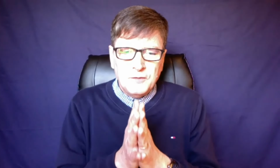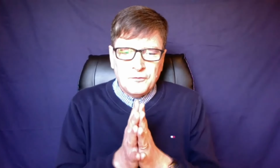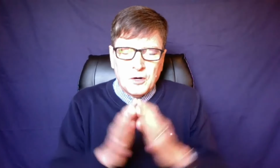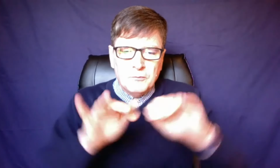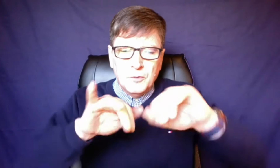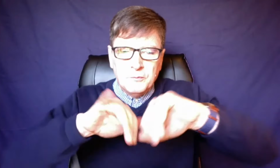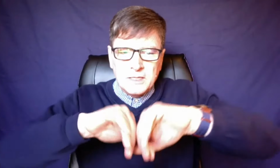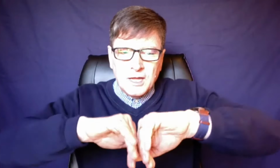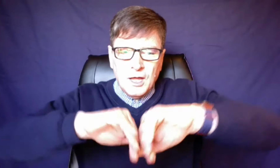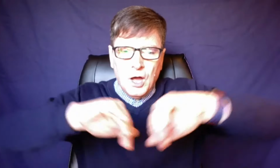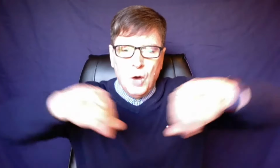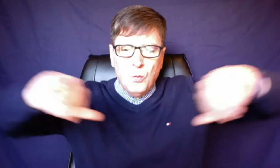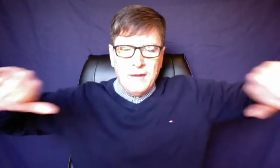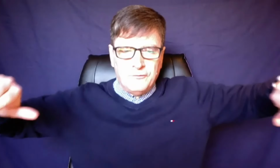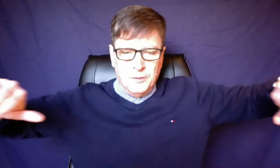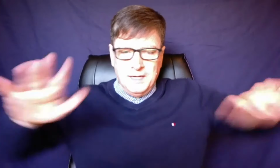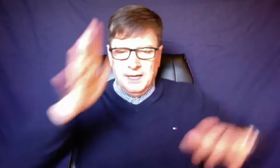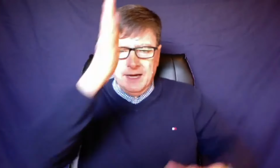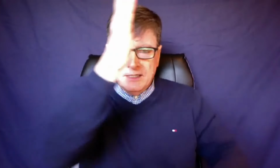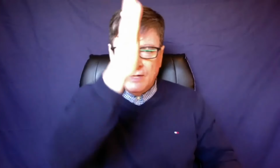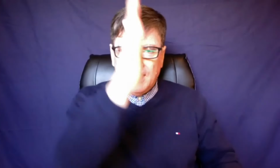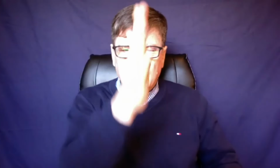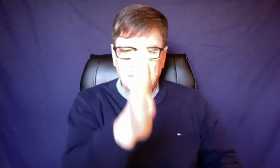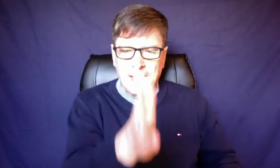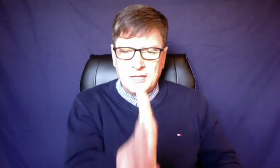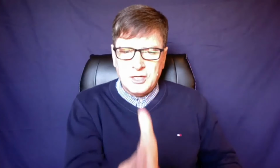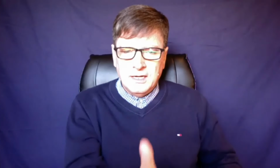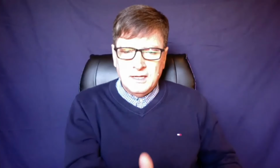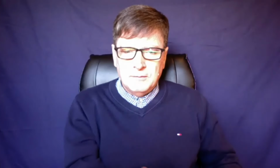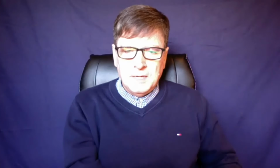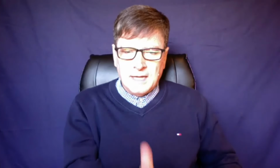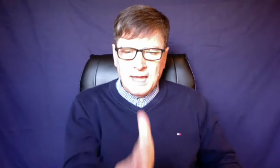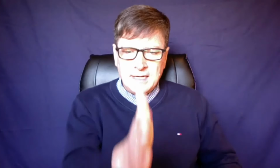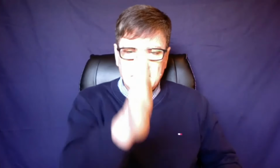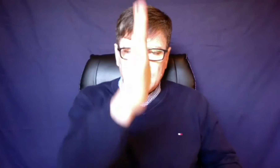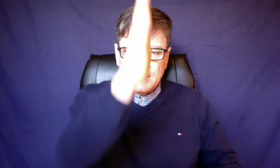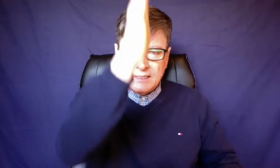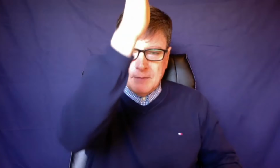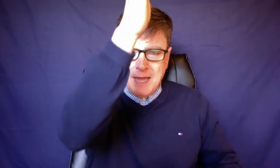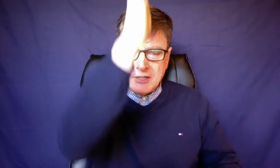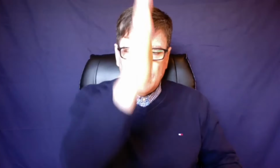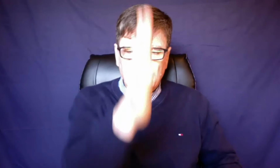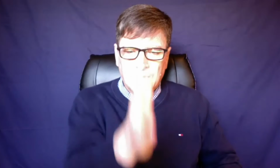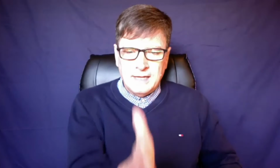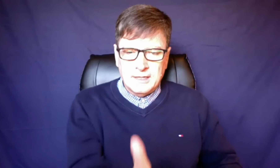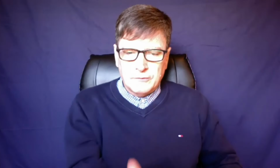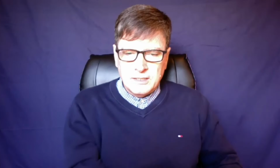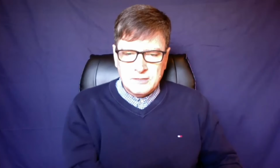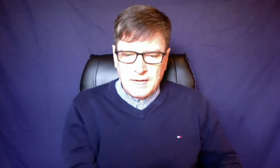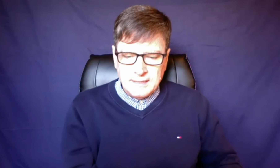movements towards the midline are generally imitated before movements